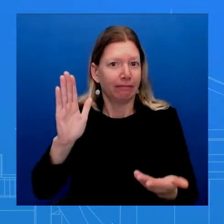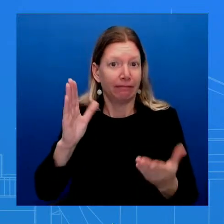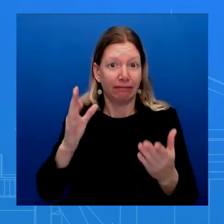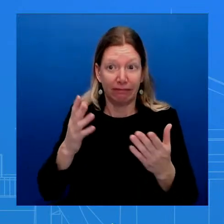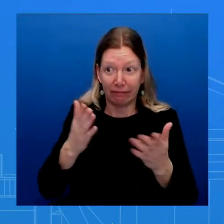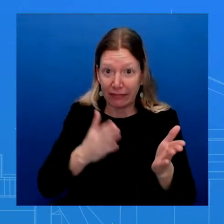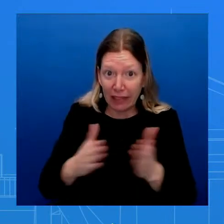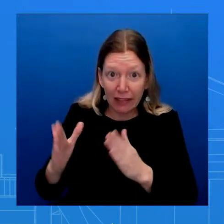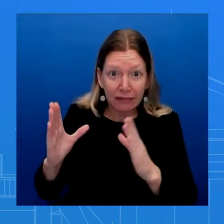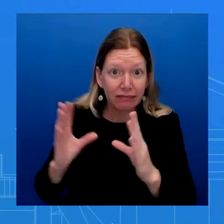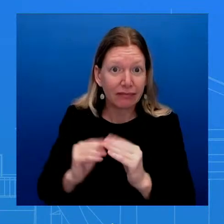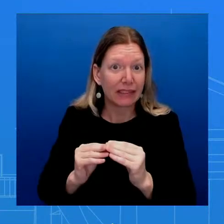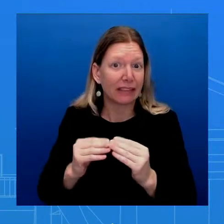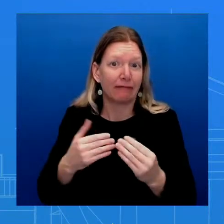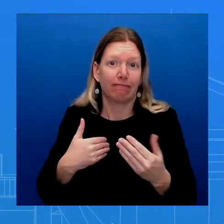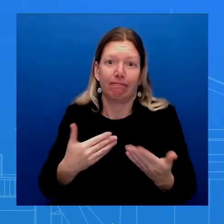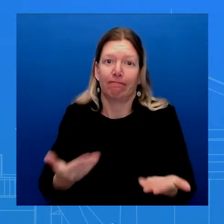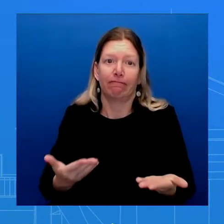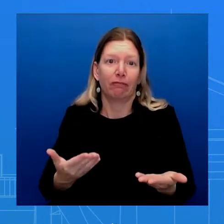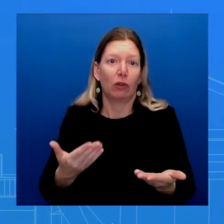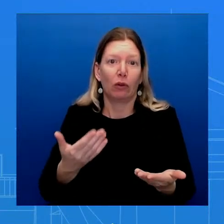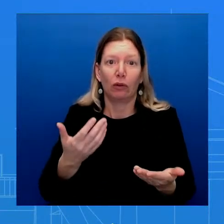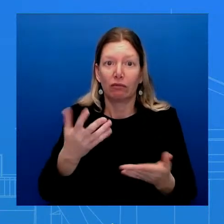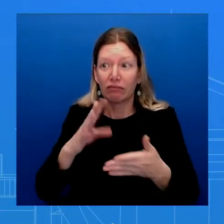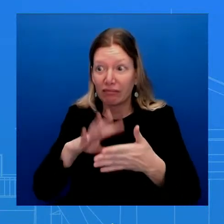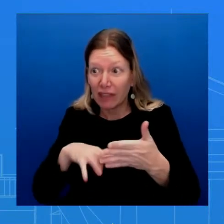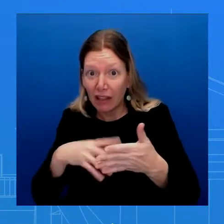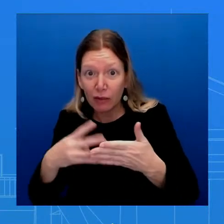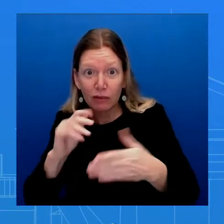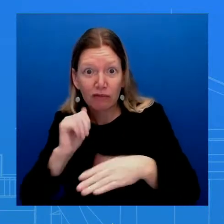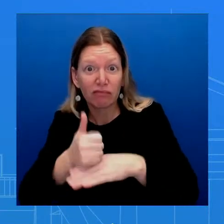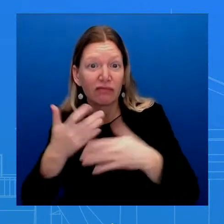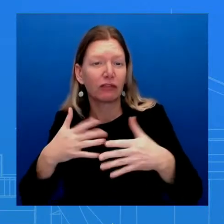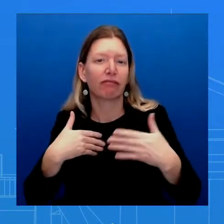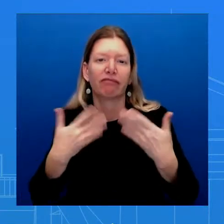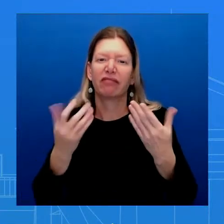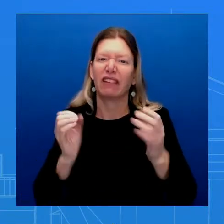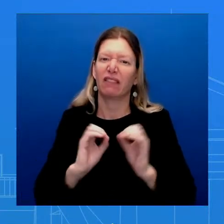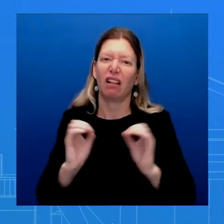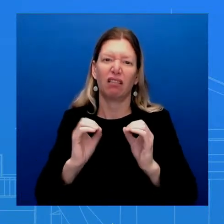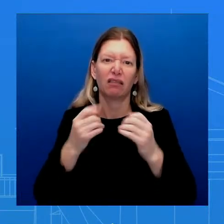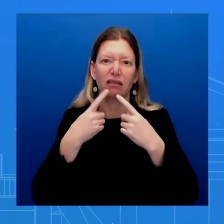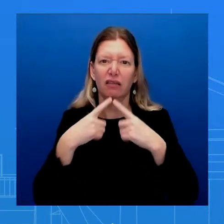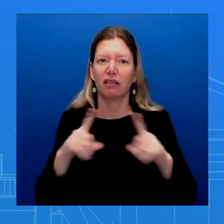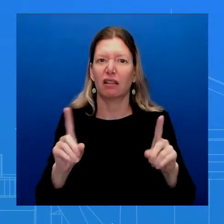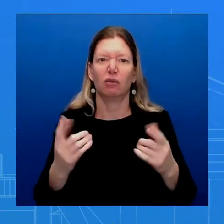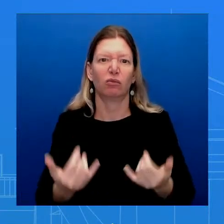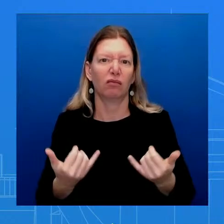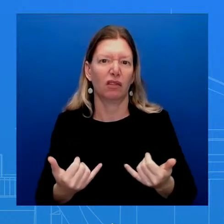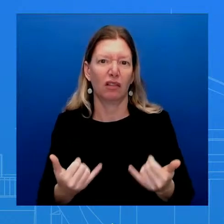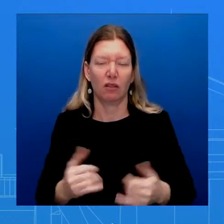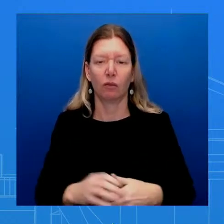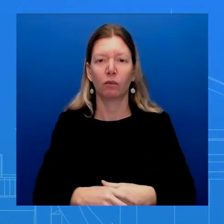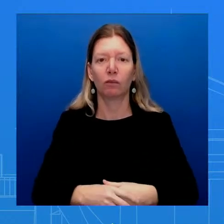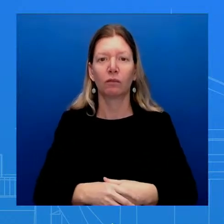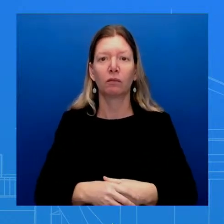And I don't have anything to announce, obviously, at this time. But I also want to say that on the President's first day